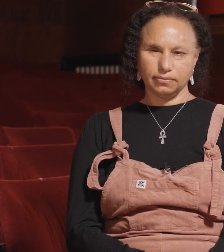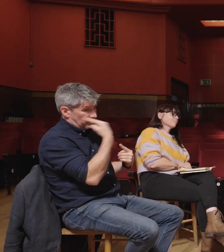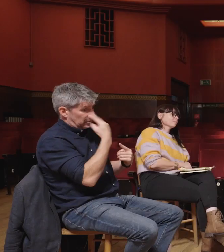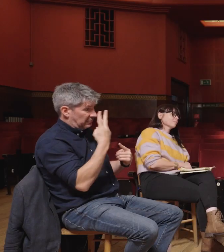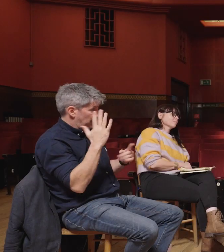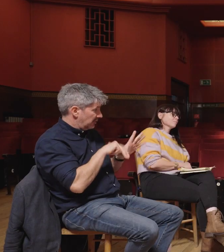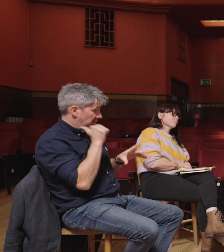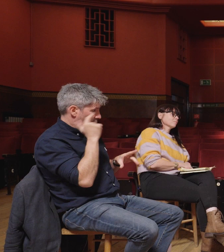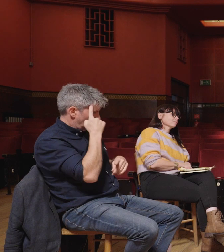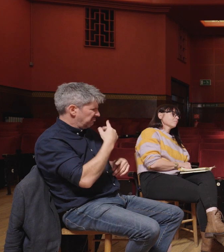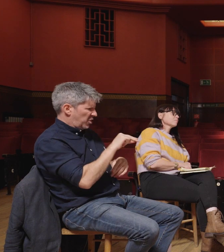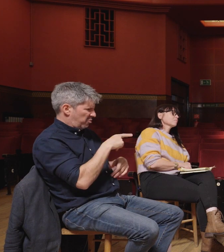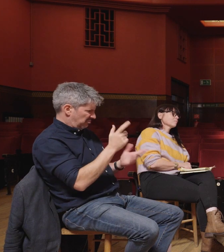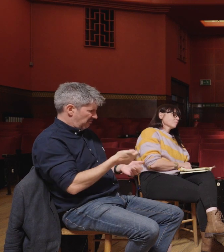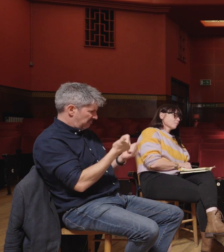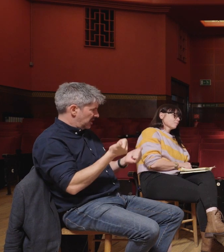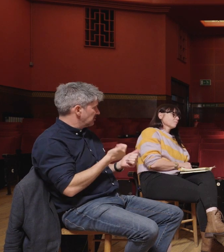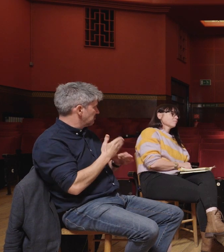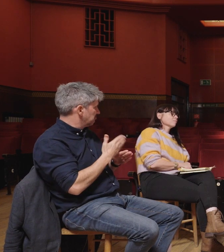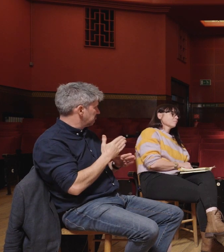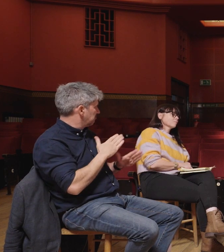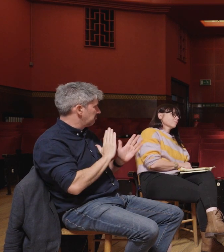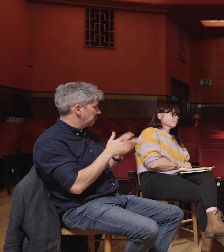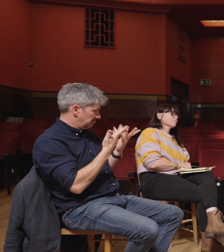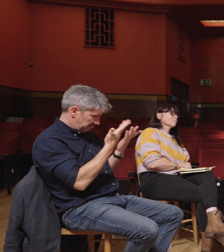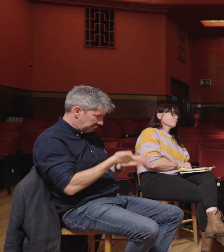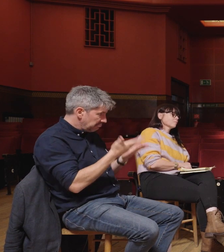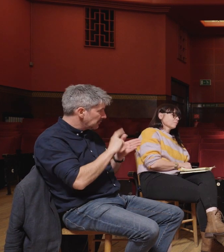So I think having that representation and that disabled and deaf leadership